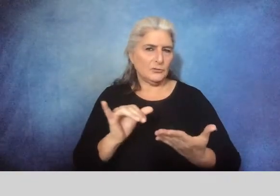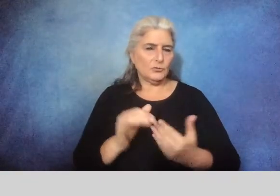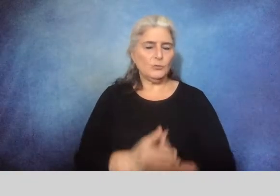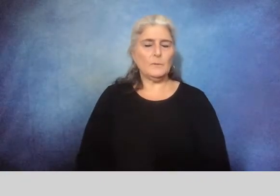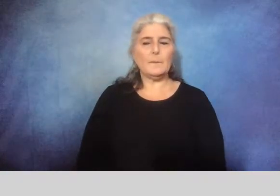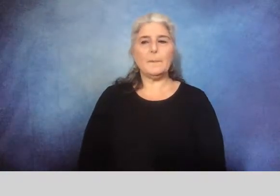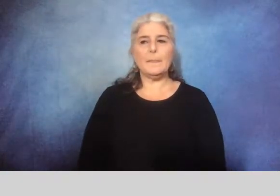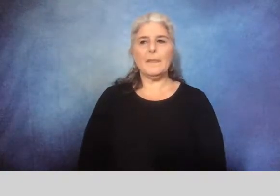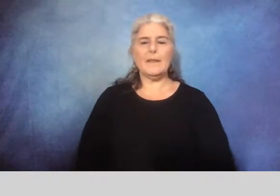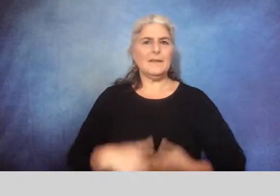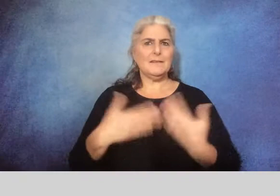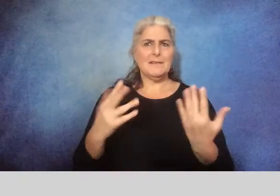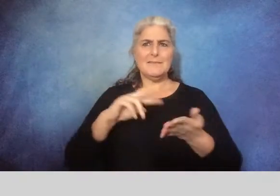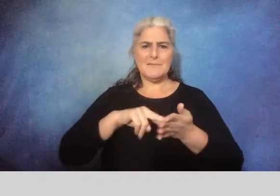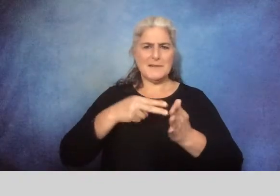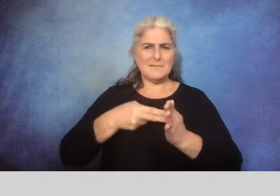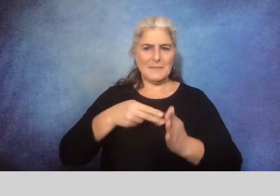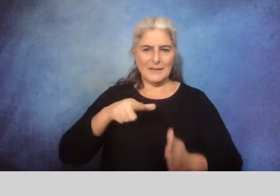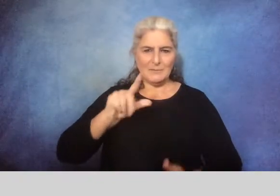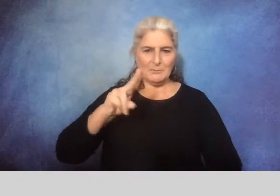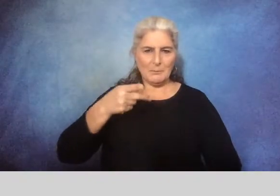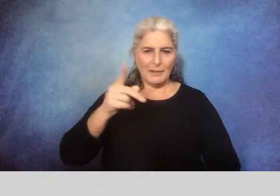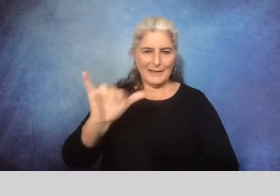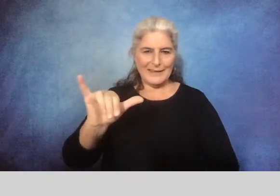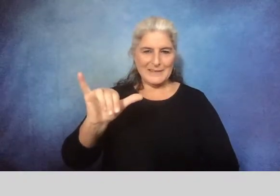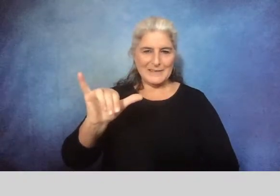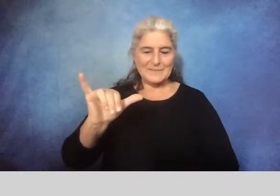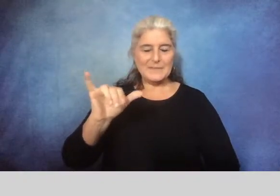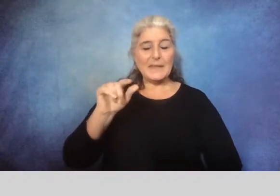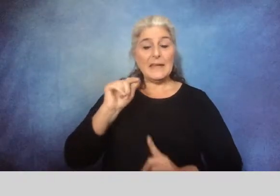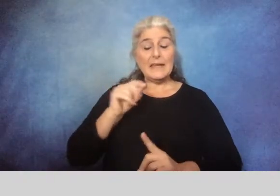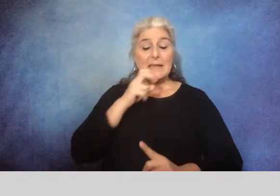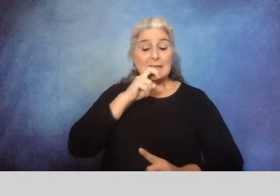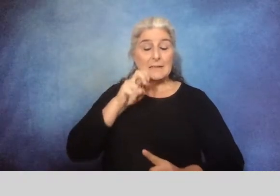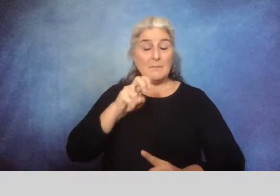So what is pluggy? So, pluggy is a Python library which provides